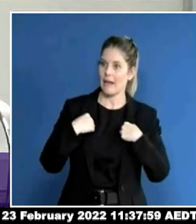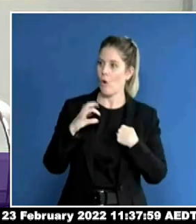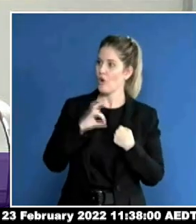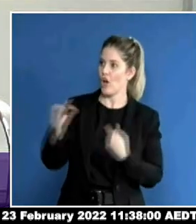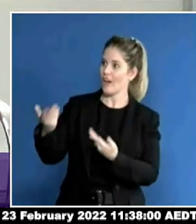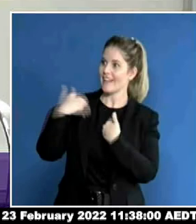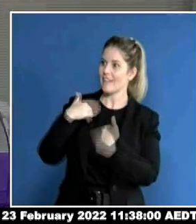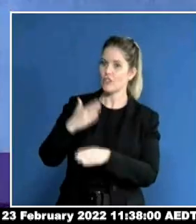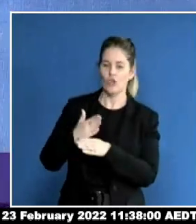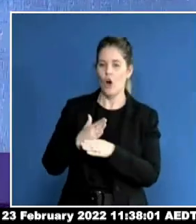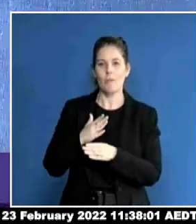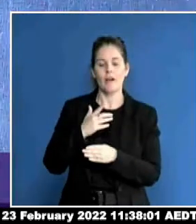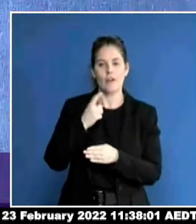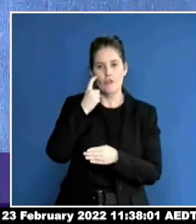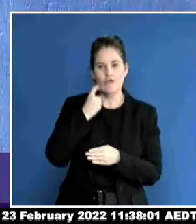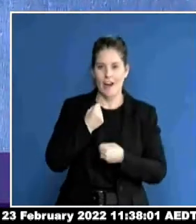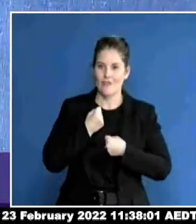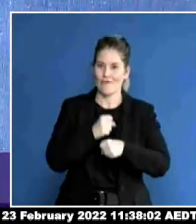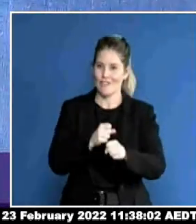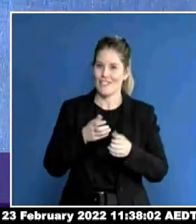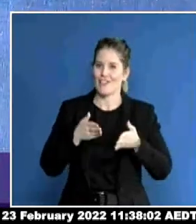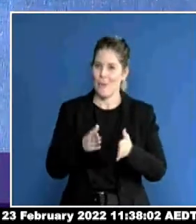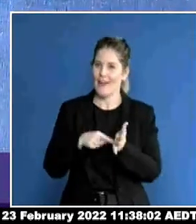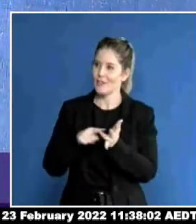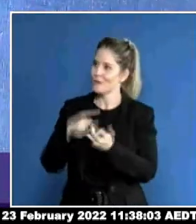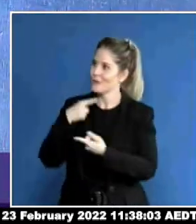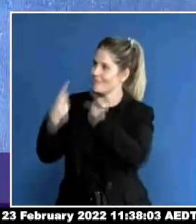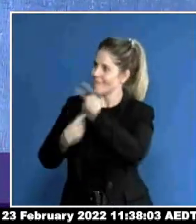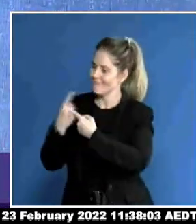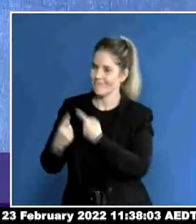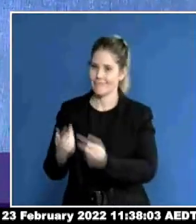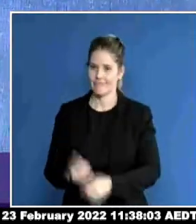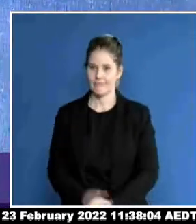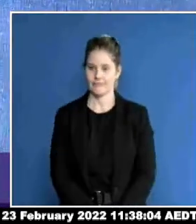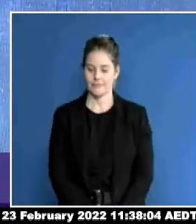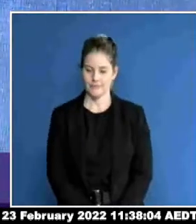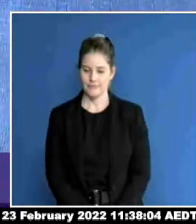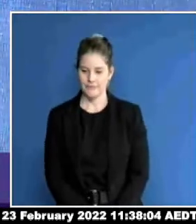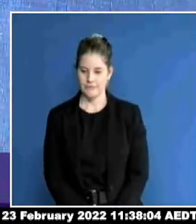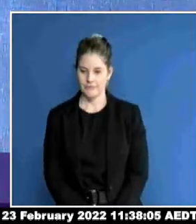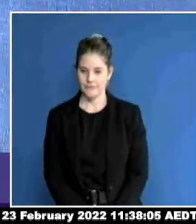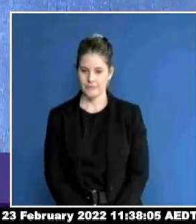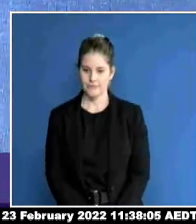And if I could just pick up on what you were saying earlier about young people not being